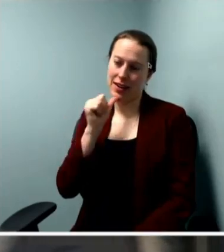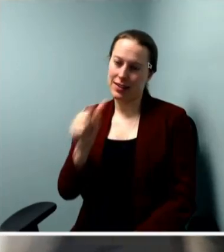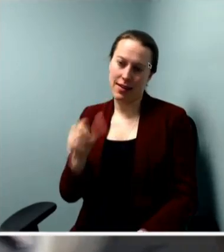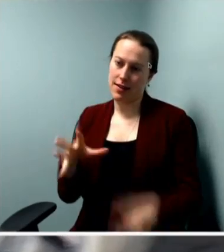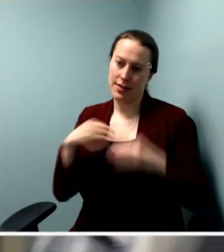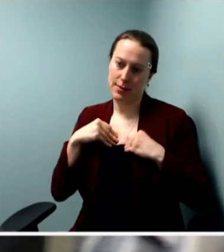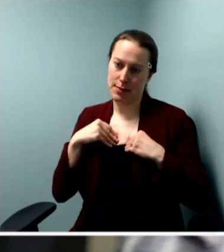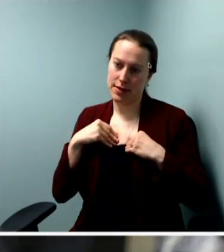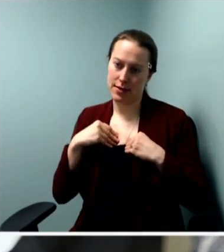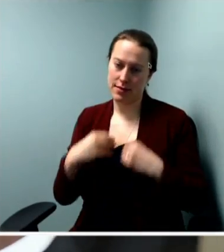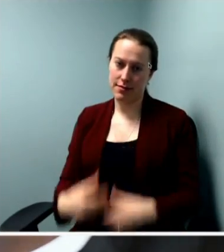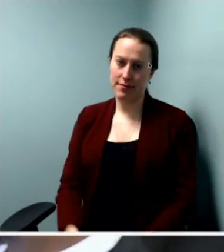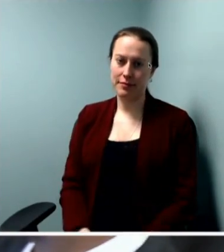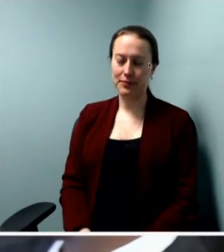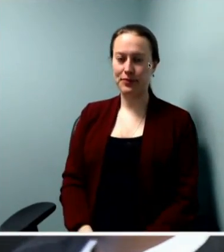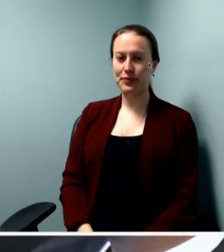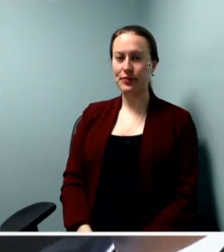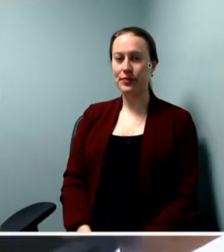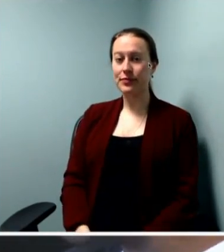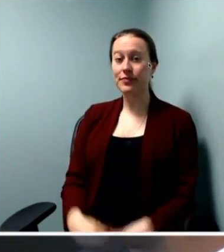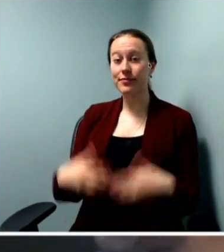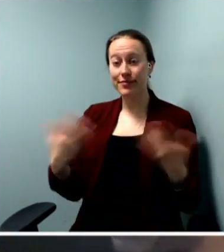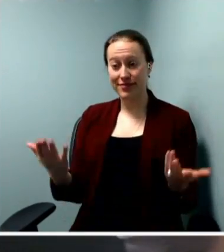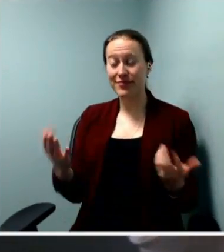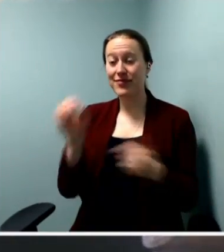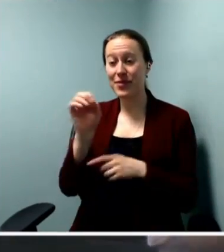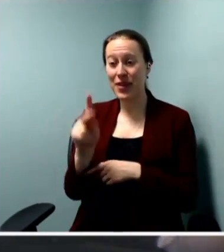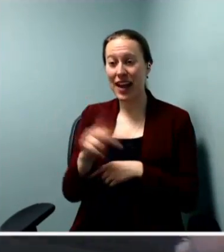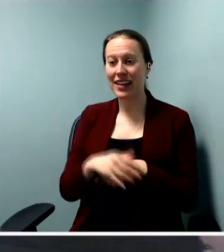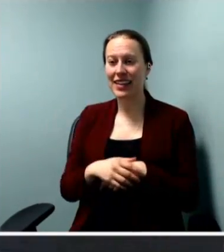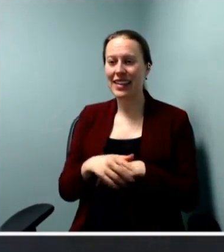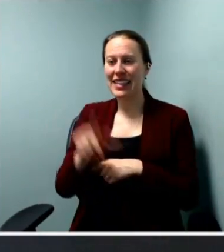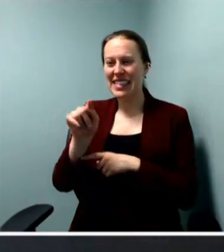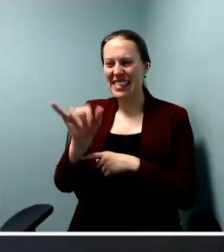(panel member) Well there ya have it. I'm a little later than I promised,